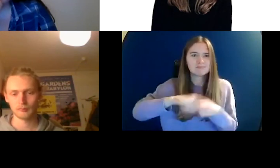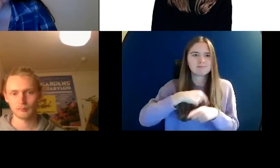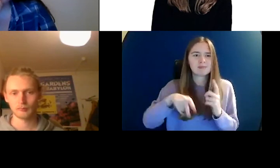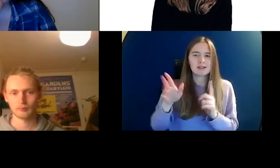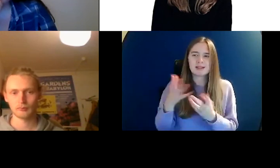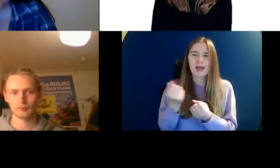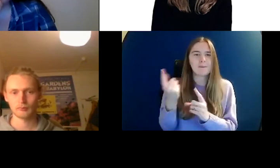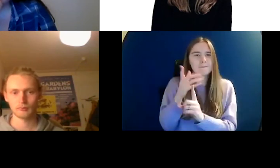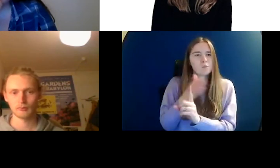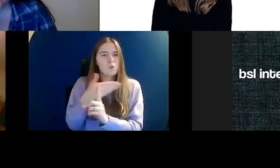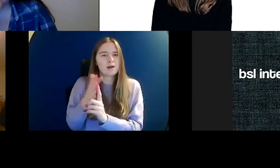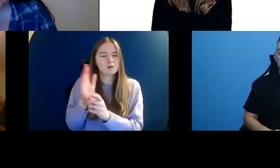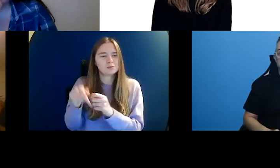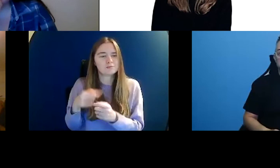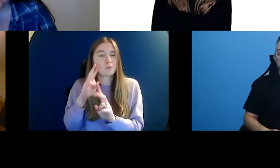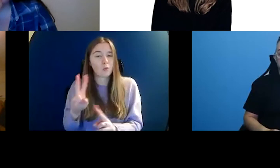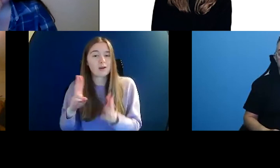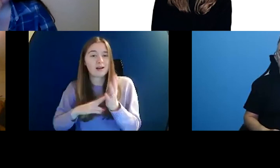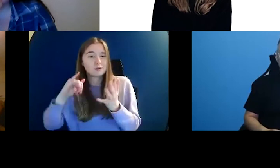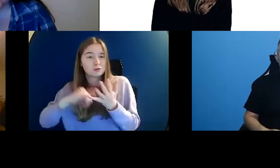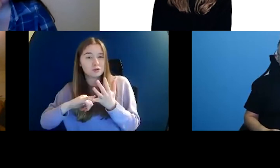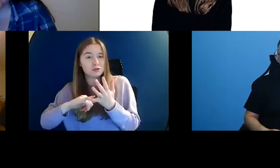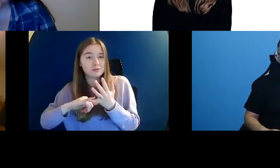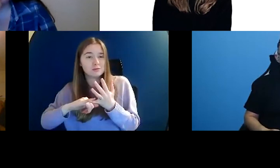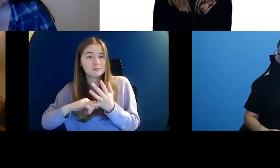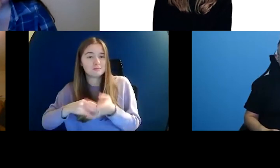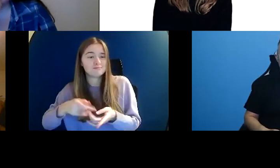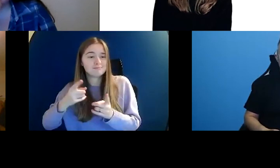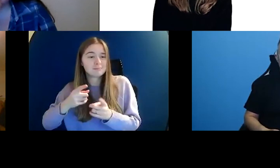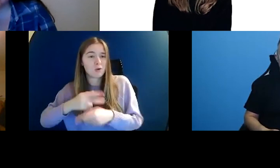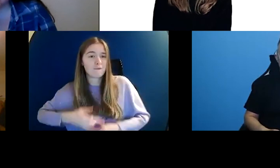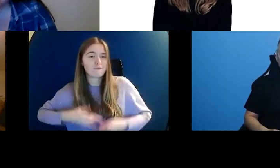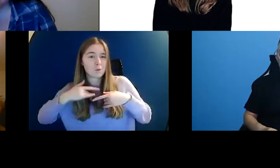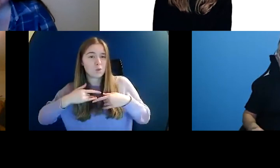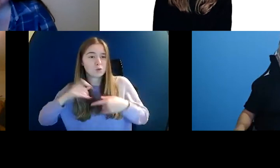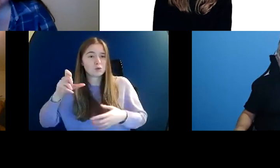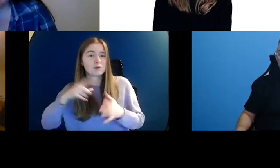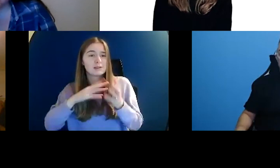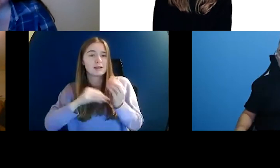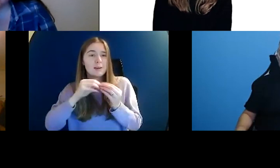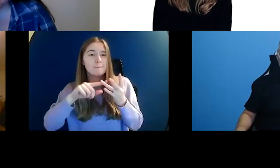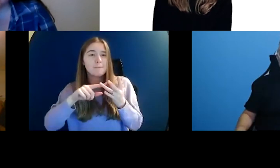And just look at Nicola Sturgeon changing her views on the Cambo oil field yesterday,